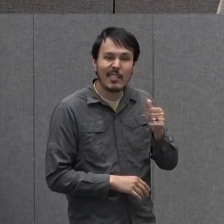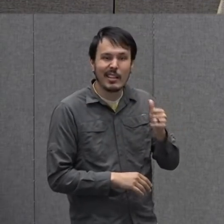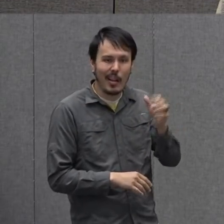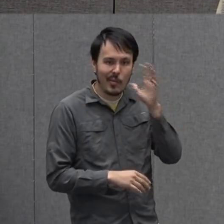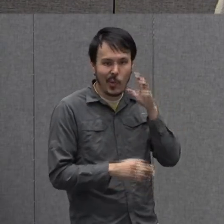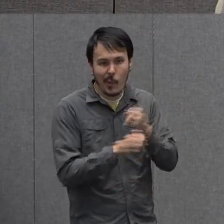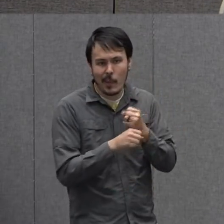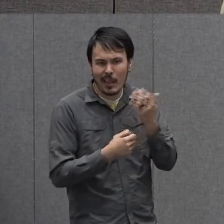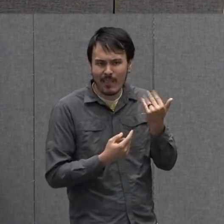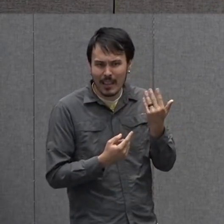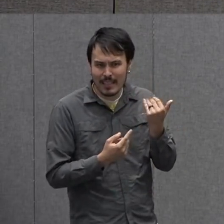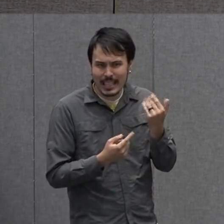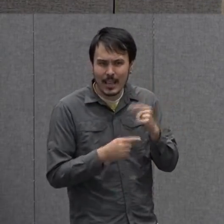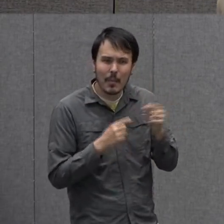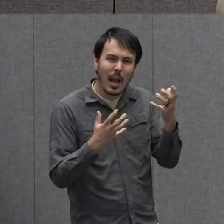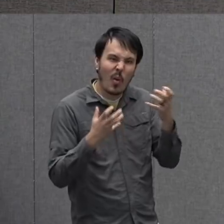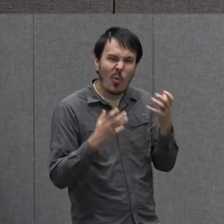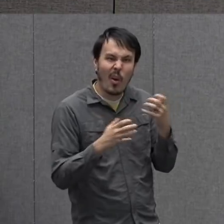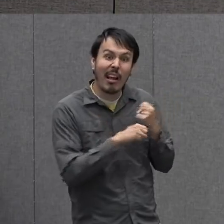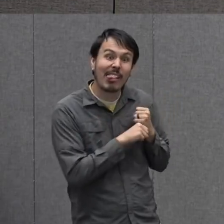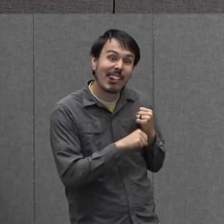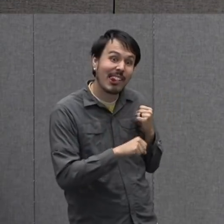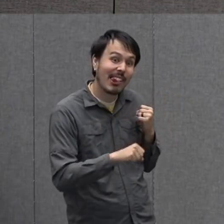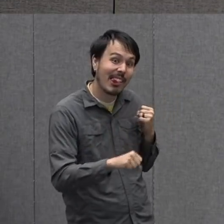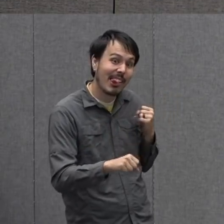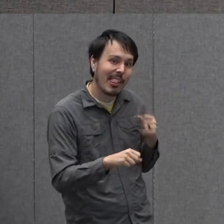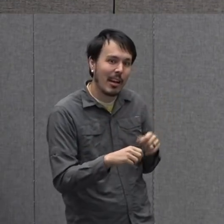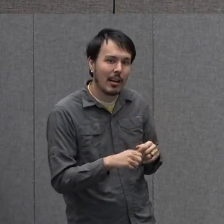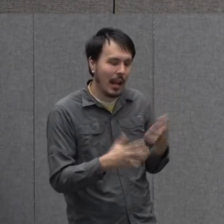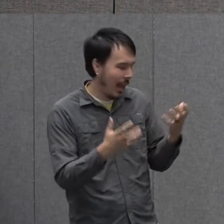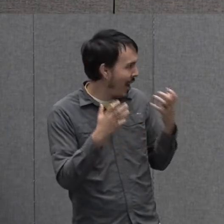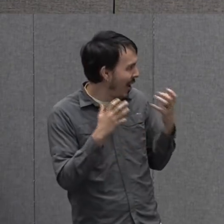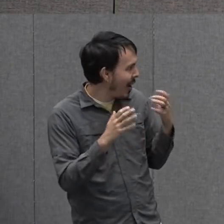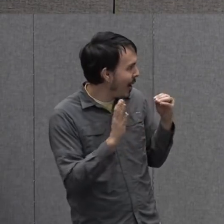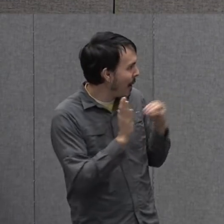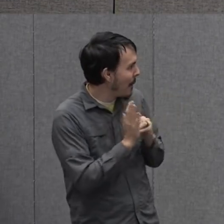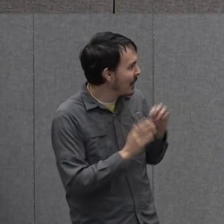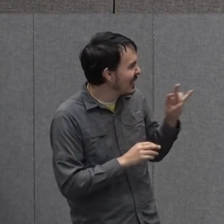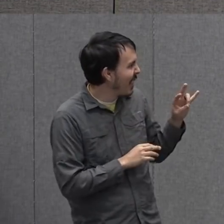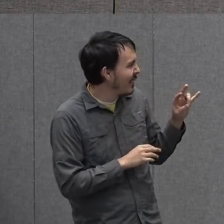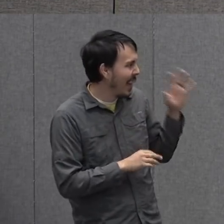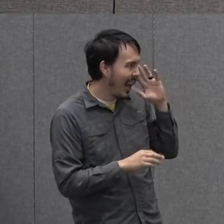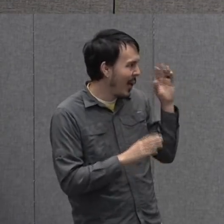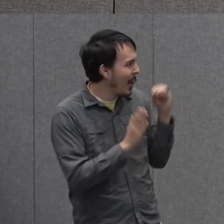But I kinda wanna, like, drag this game on a little bit, I'm gonna put a seven. I'm gonna put a seven right here.